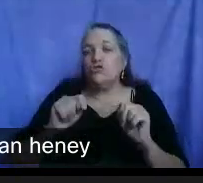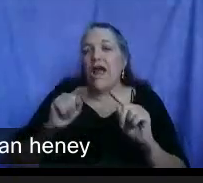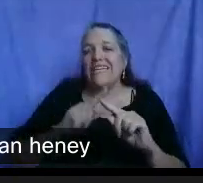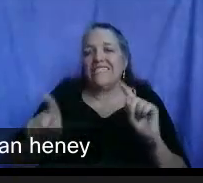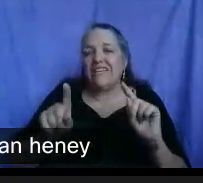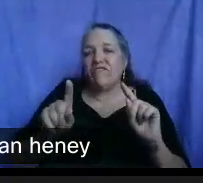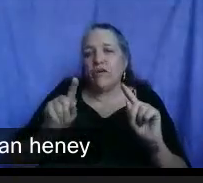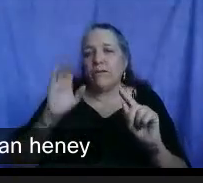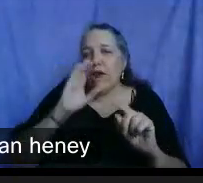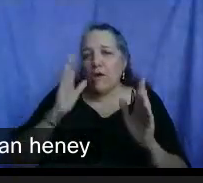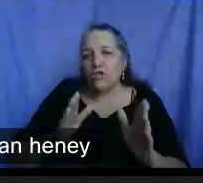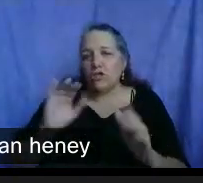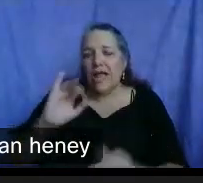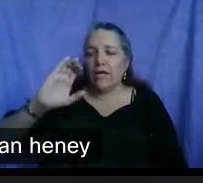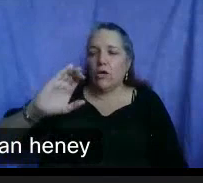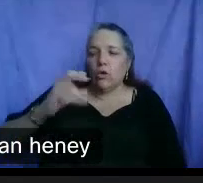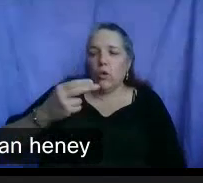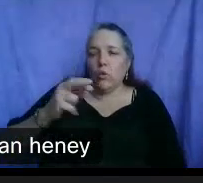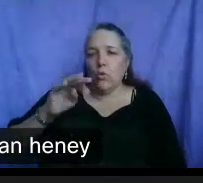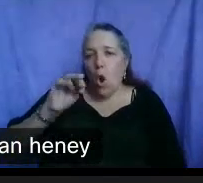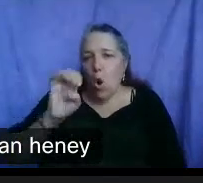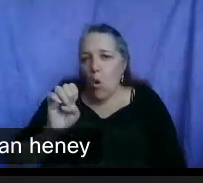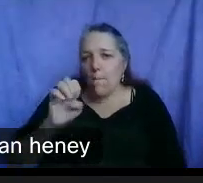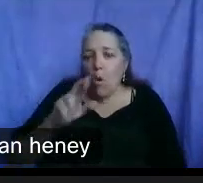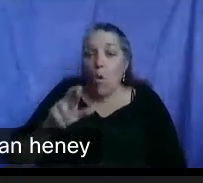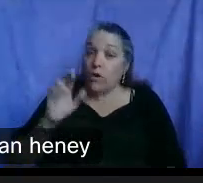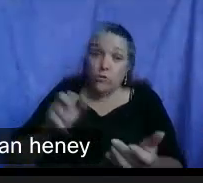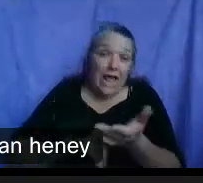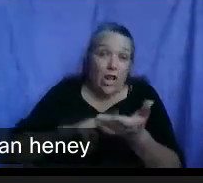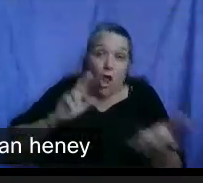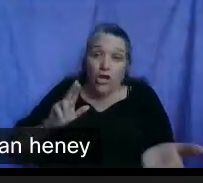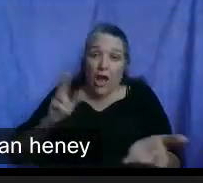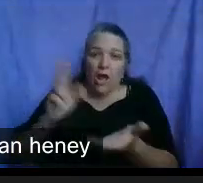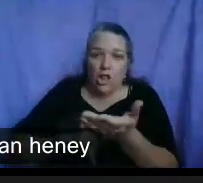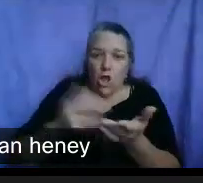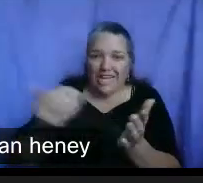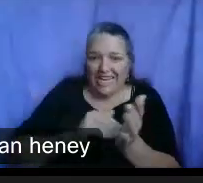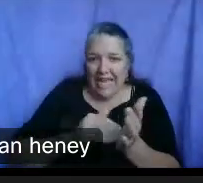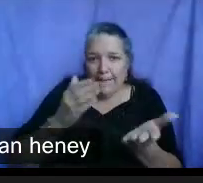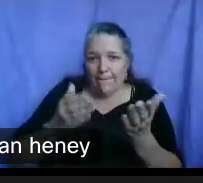or consider logging out and coming back into the session. If you're having audio issues,